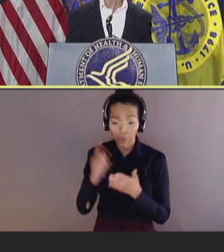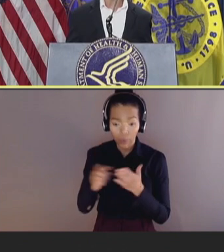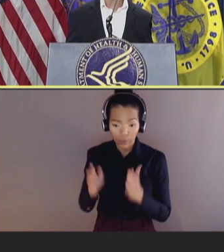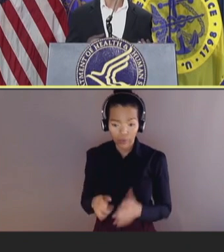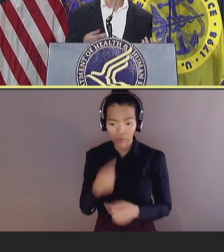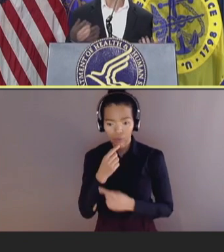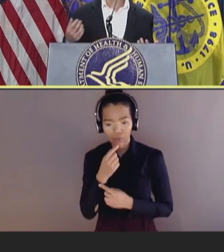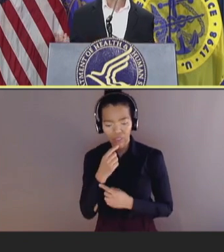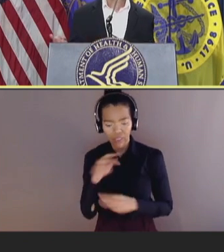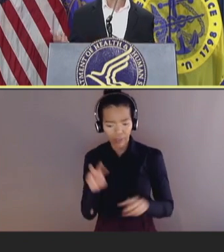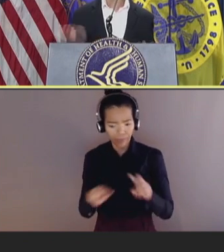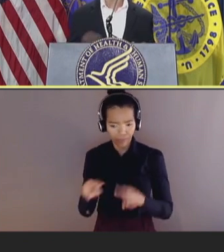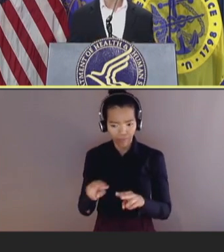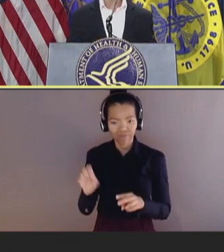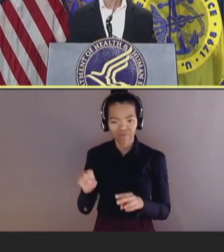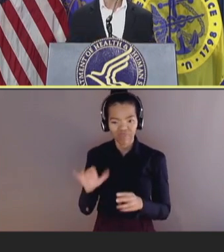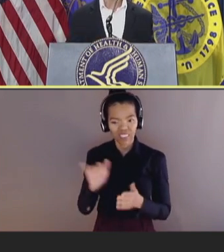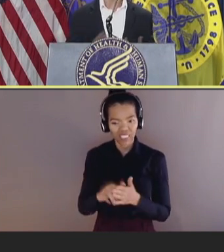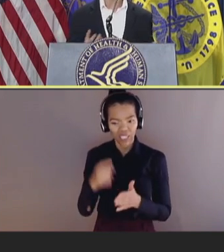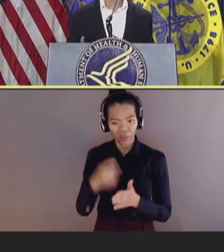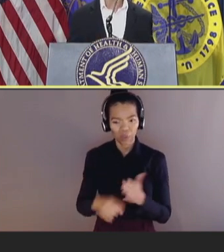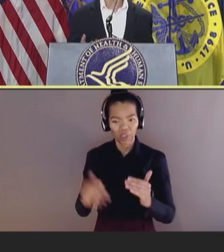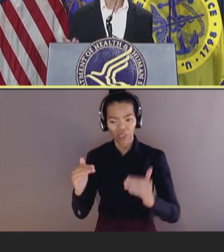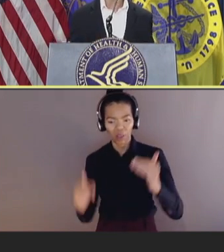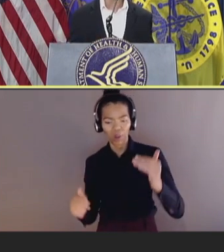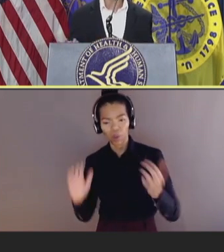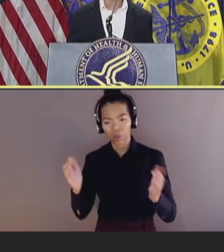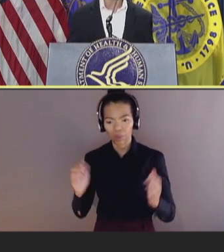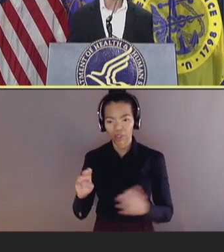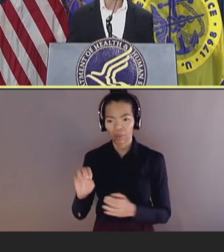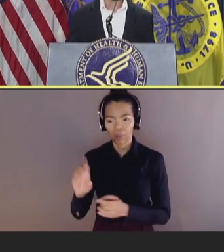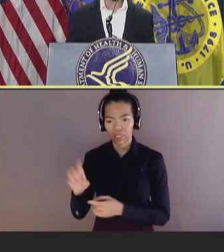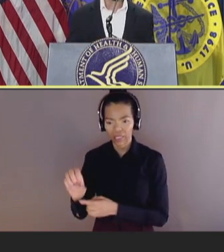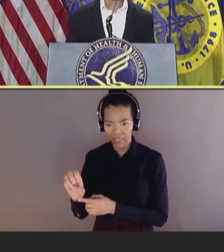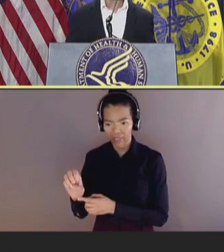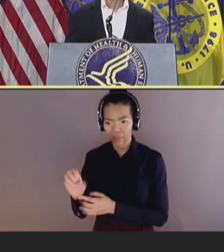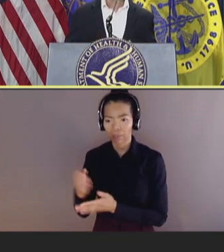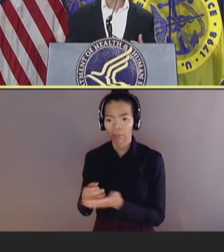lower than other payer types such as Medicare Part B fee-for-service. So,